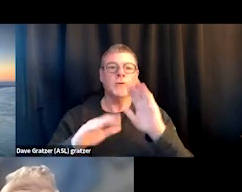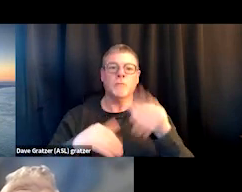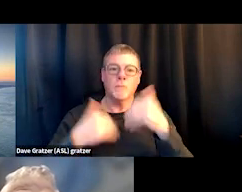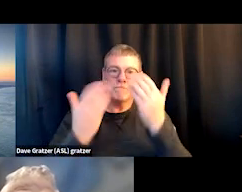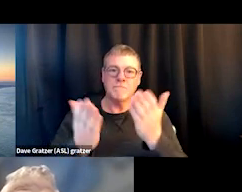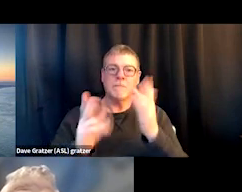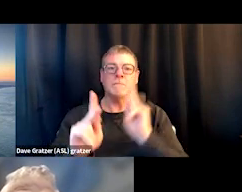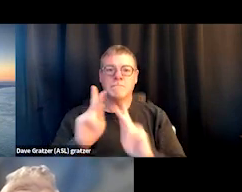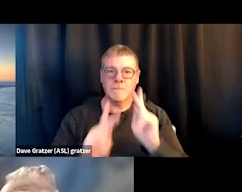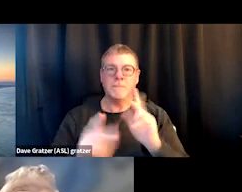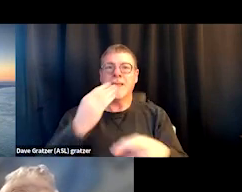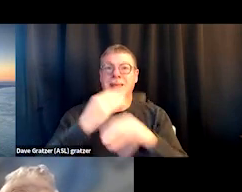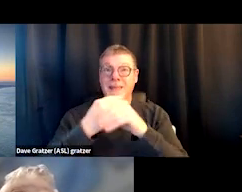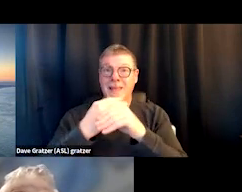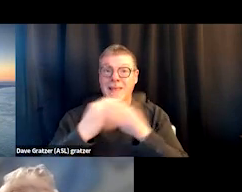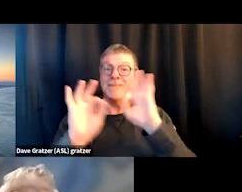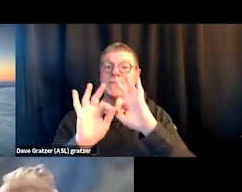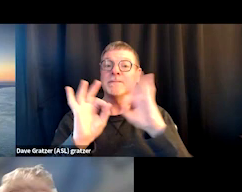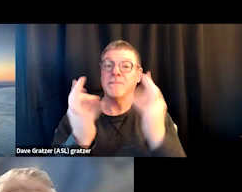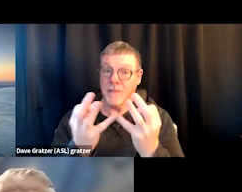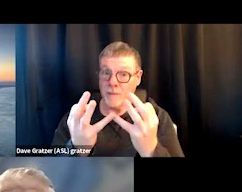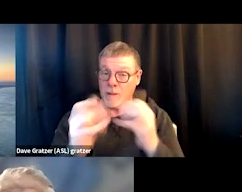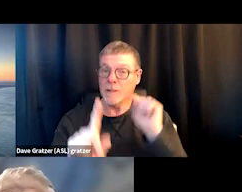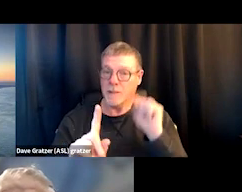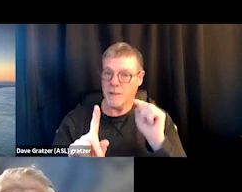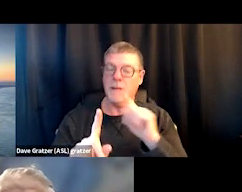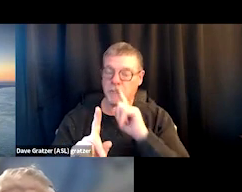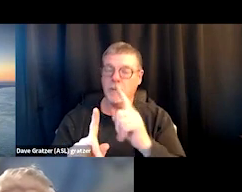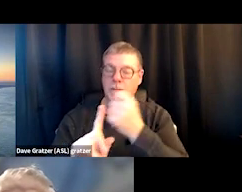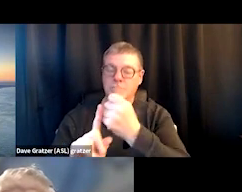and I'm gonna add also families because we've really started to branch out now,